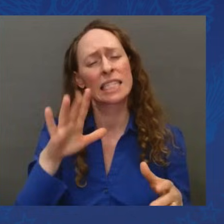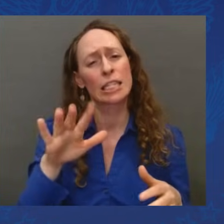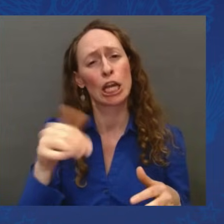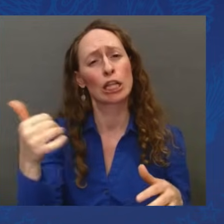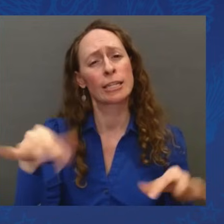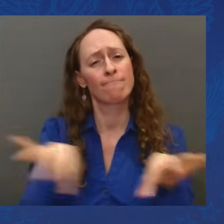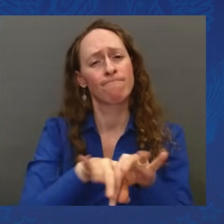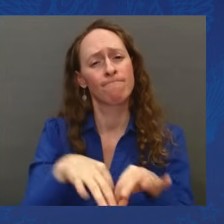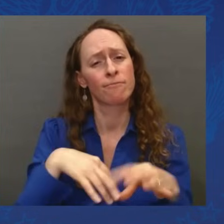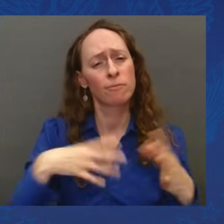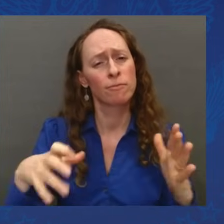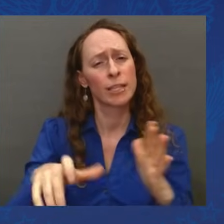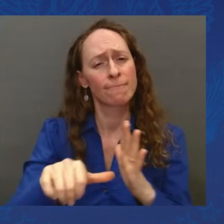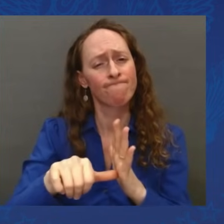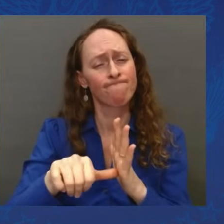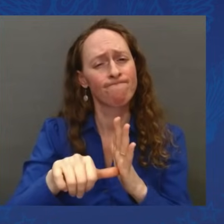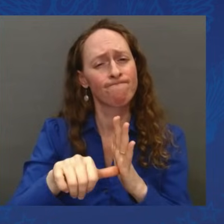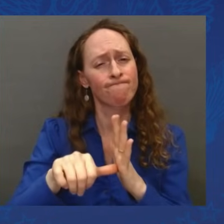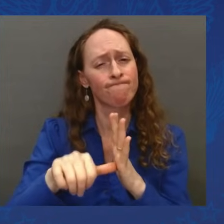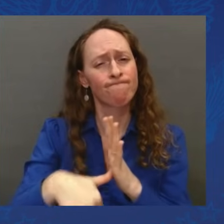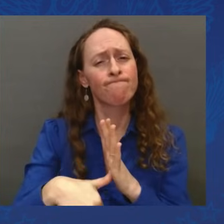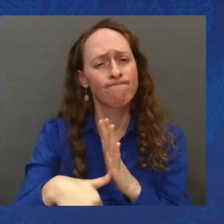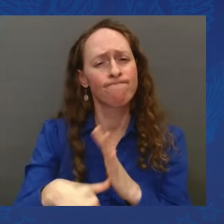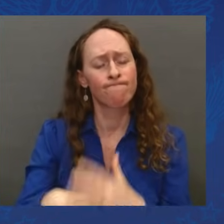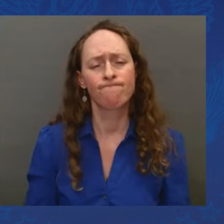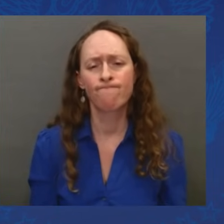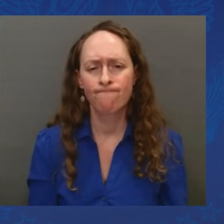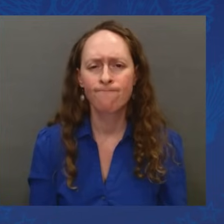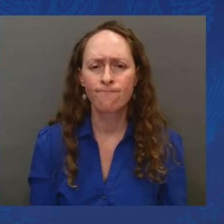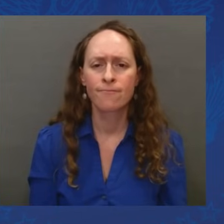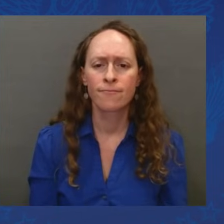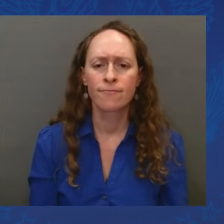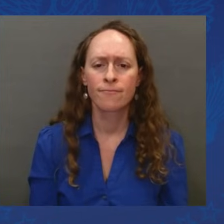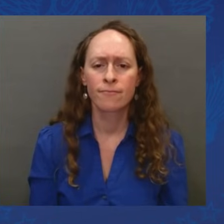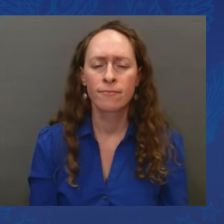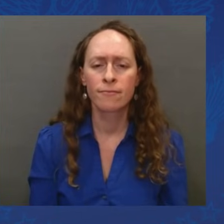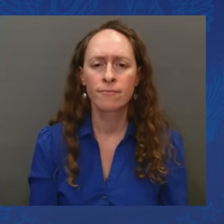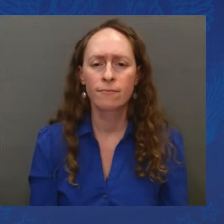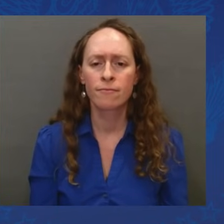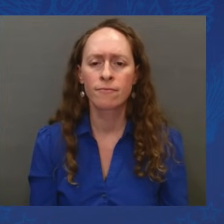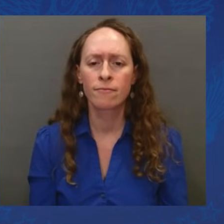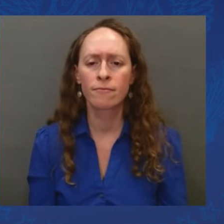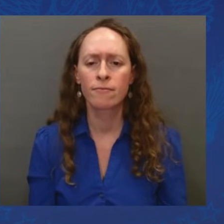I've spent more time with President Xi than any world leader has, just because we were vice presidents.